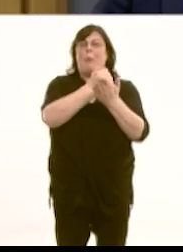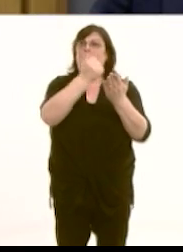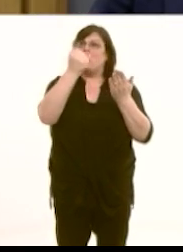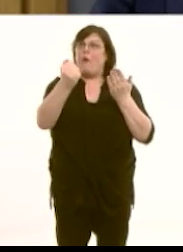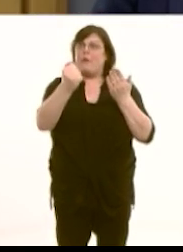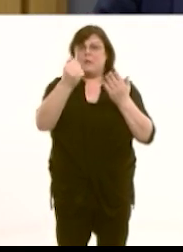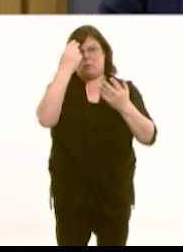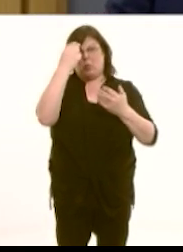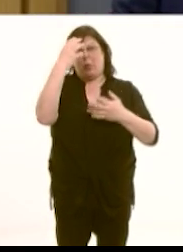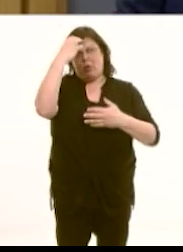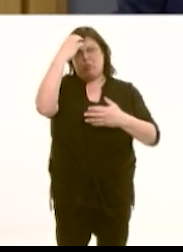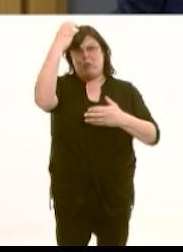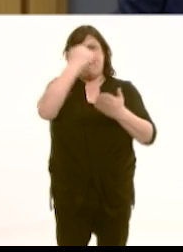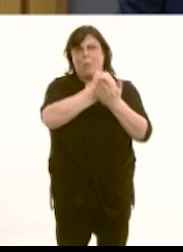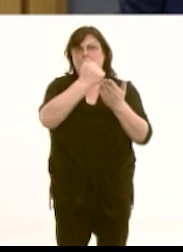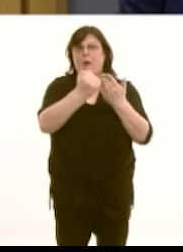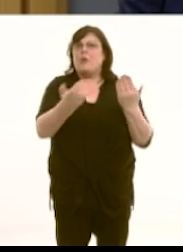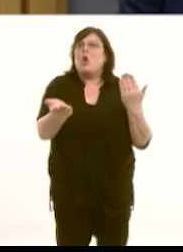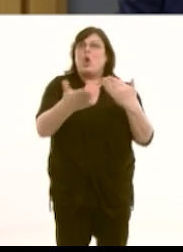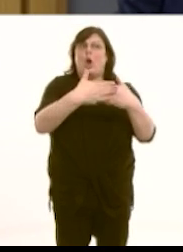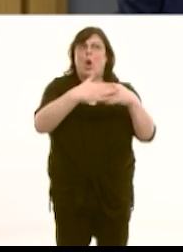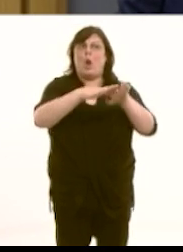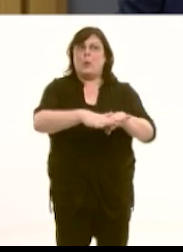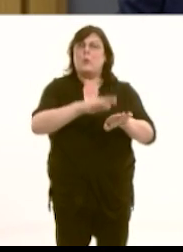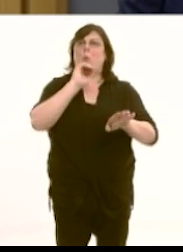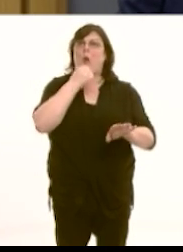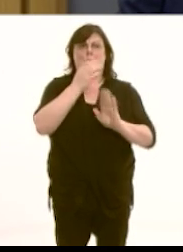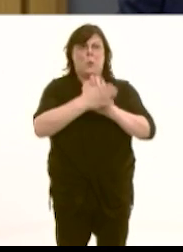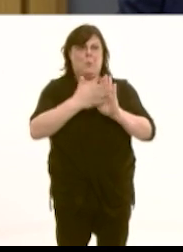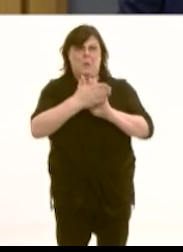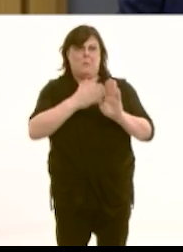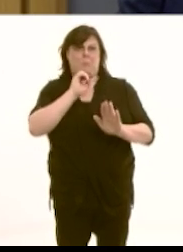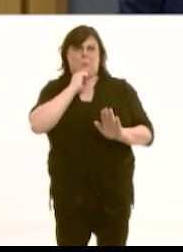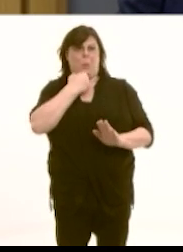Aberystwyth and this will mean that there wonít be crown post office services between